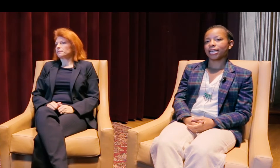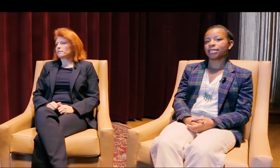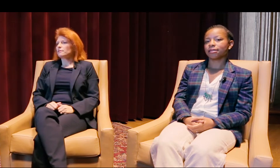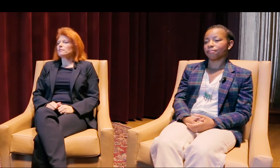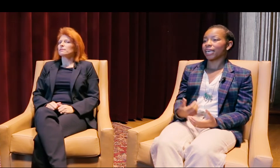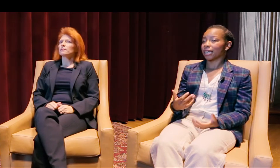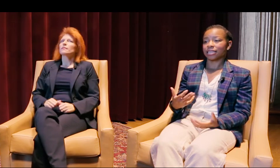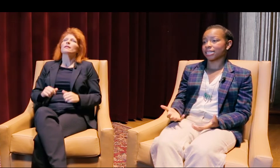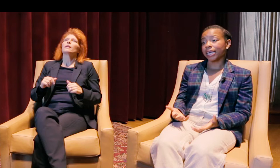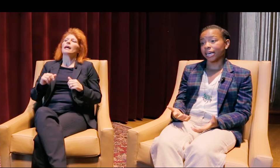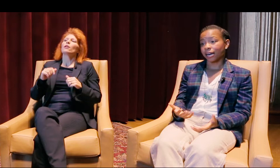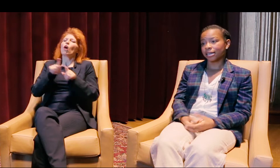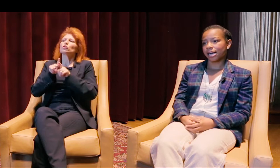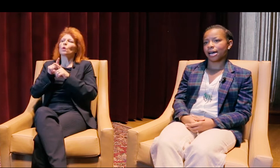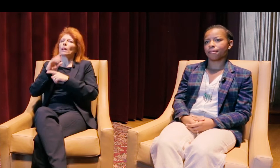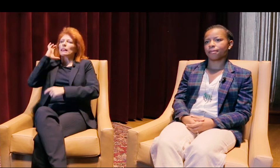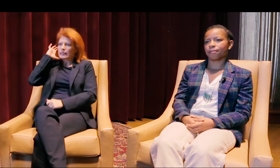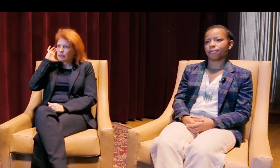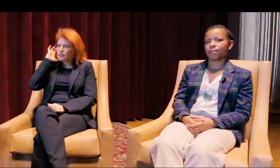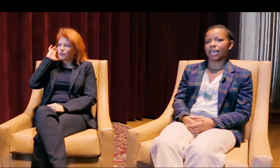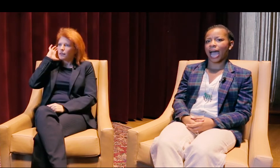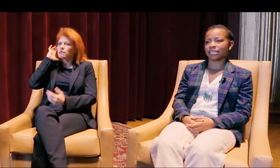And be a listening ear, be active and engaged